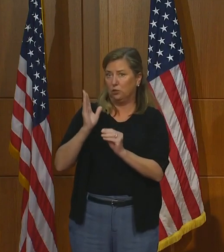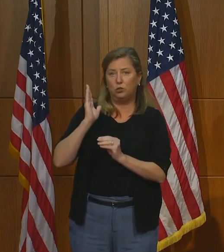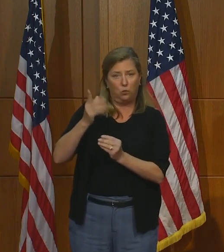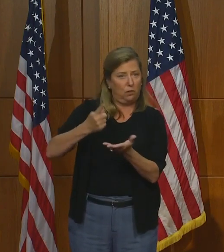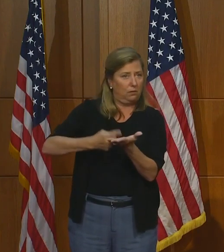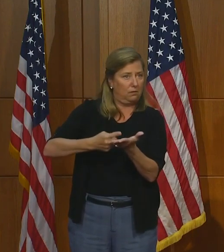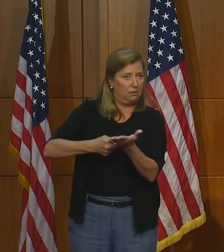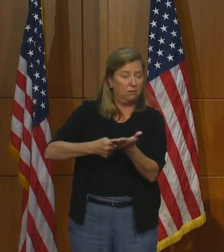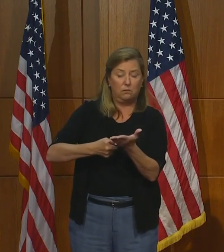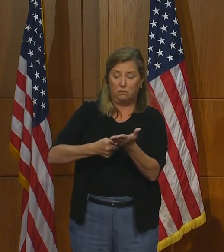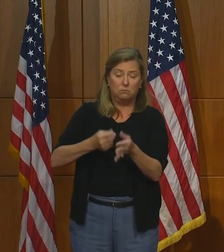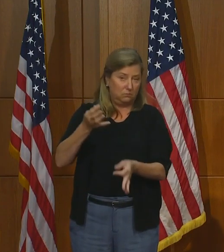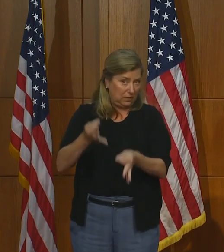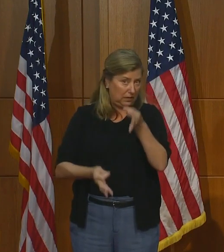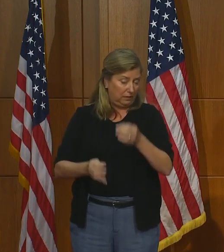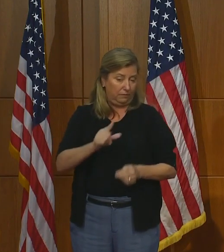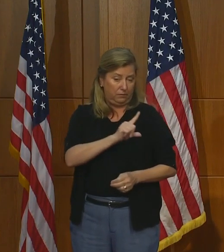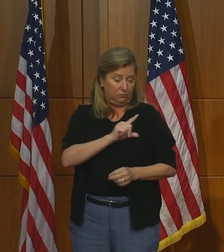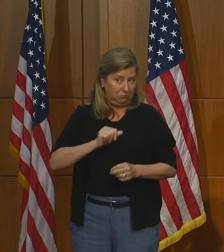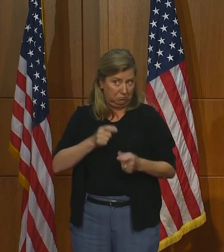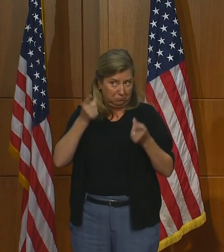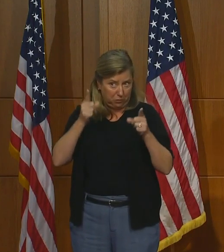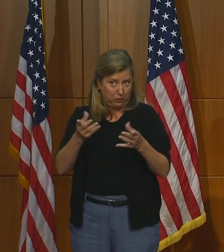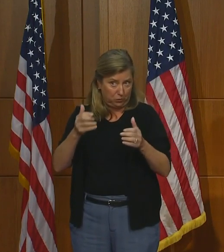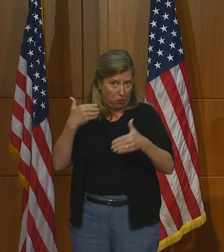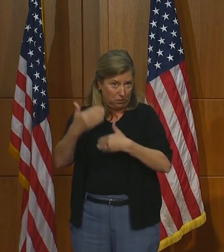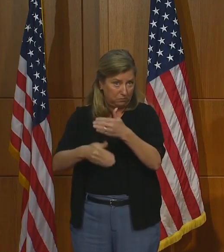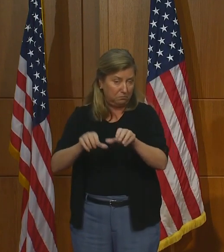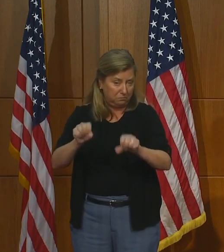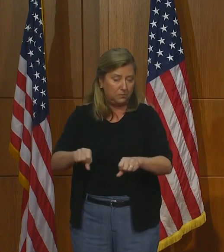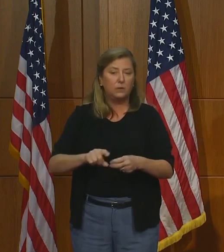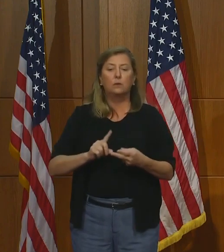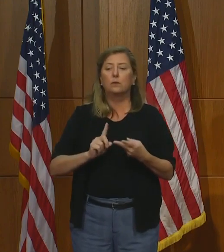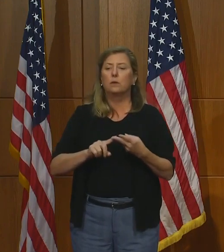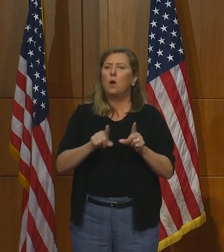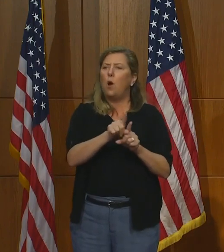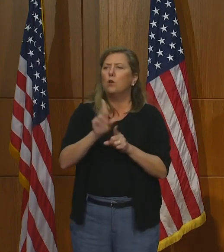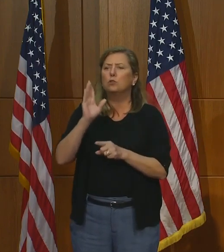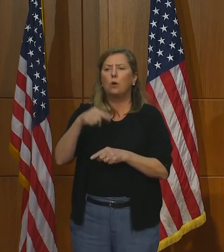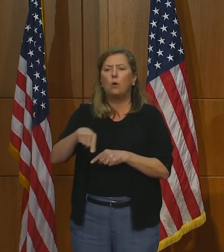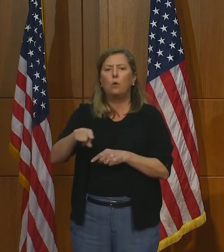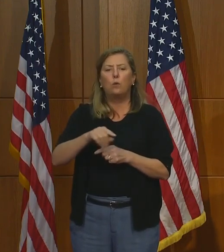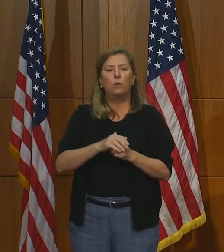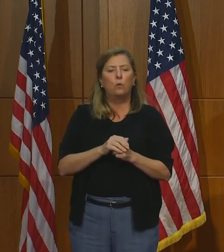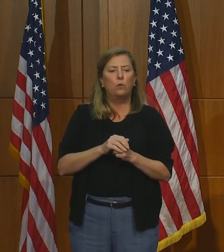LEGISLATION WILL BE TAKEN UP IN THE SPECIAL SESSION- THAT'S